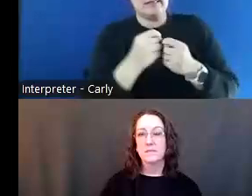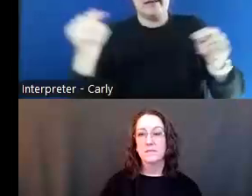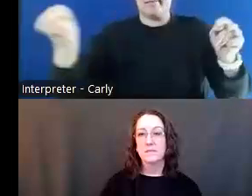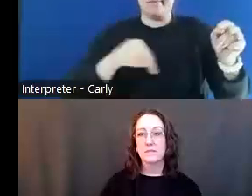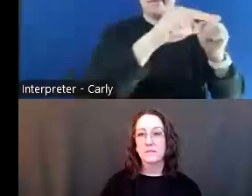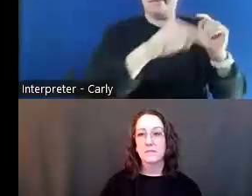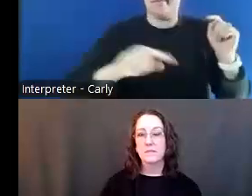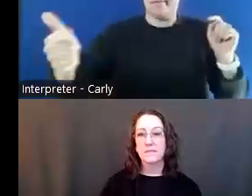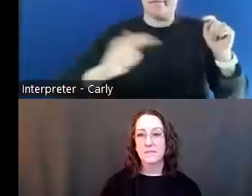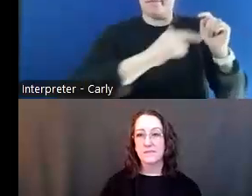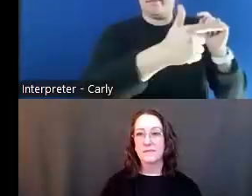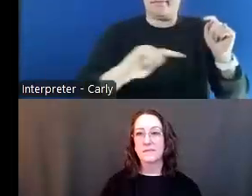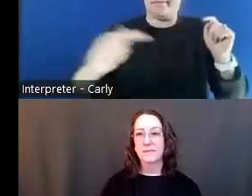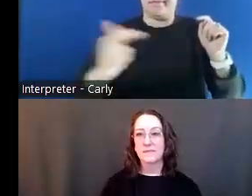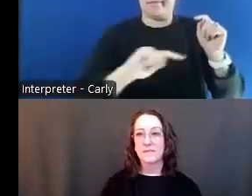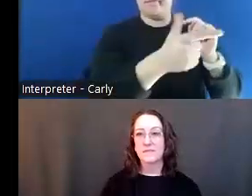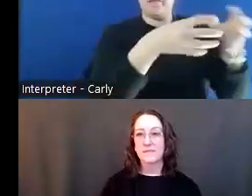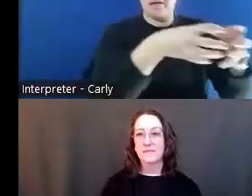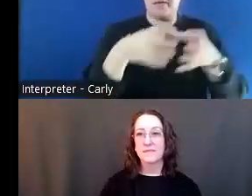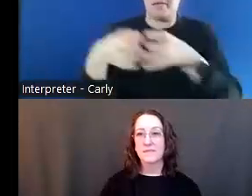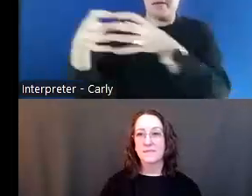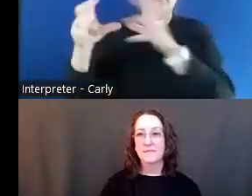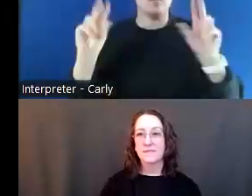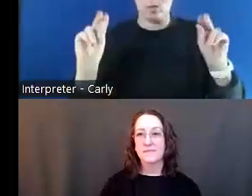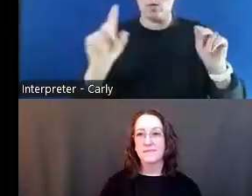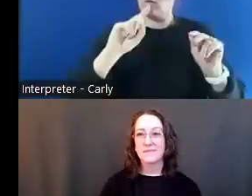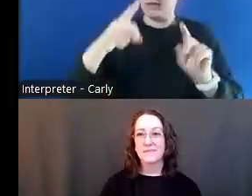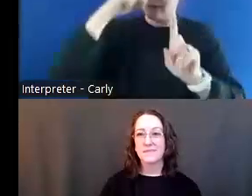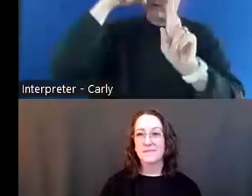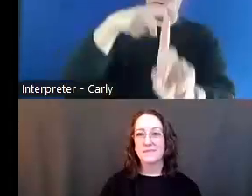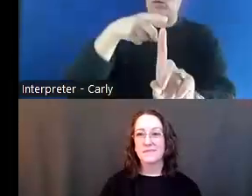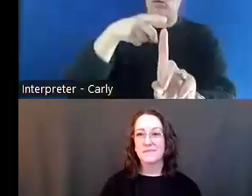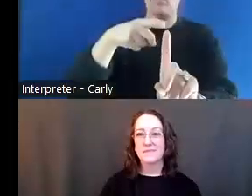our silos and maybe we talk a little bit the goal really is and it's aspirational we're continuing